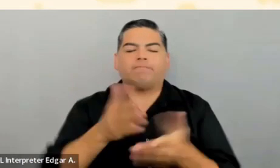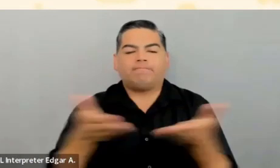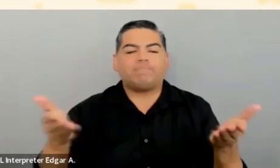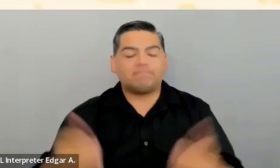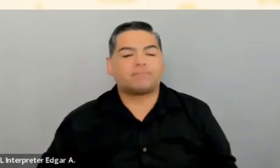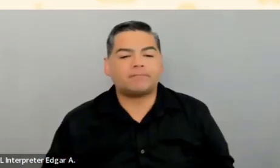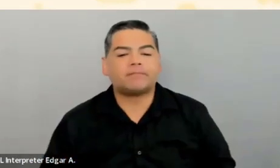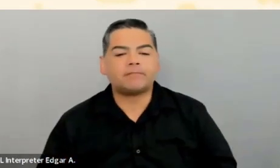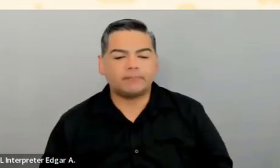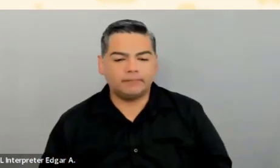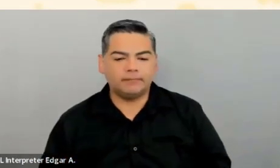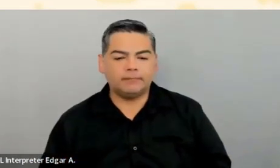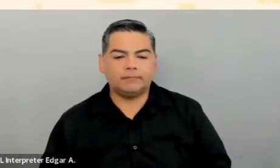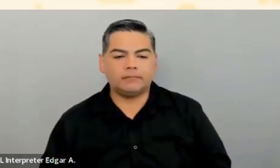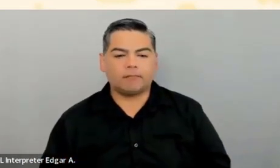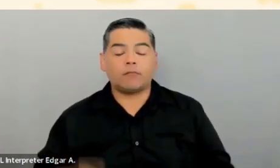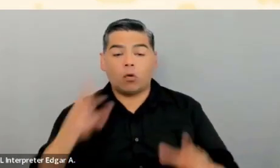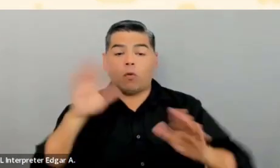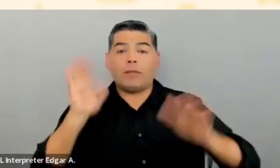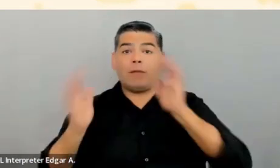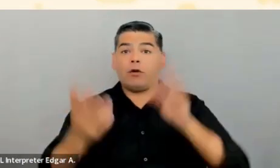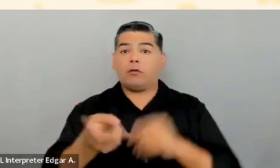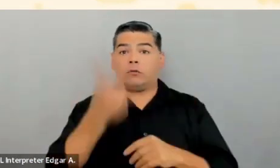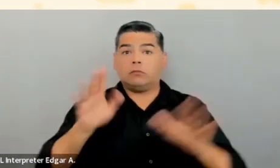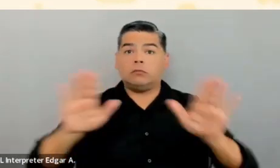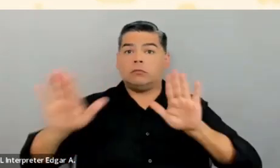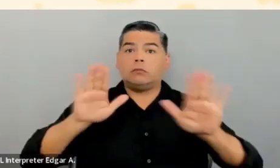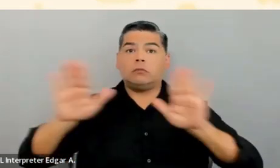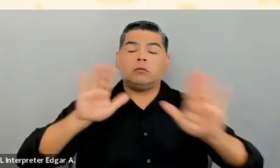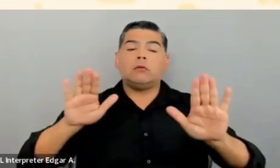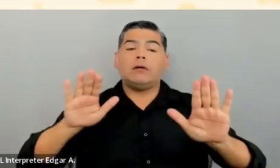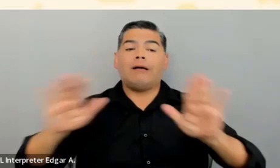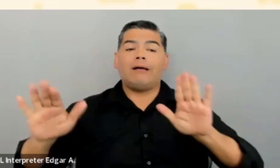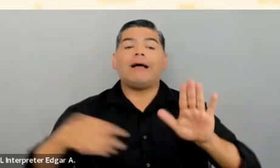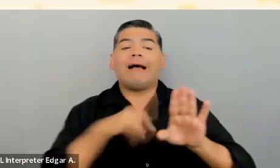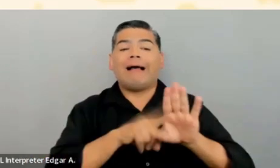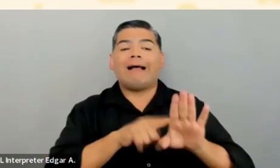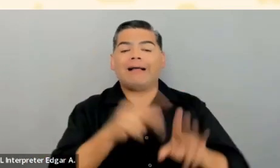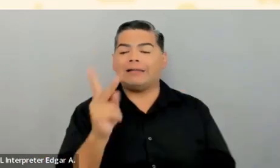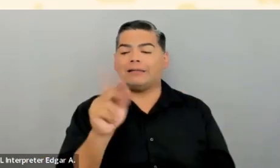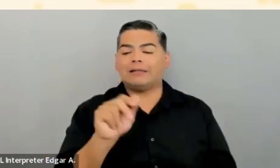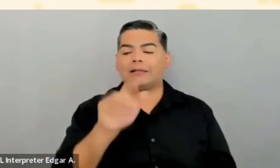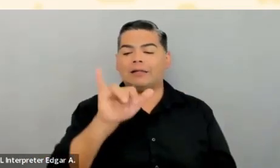We are going to be comparing two themes side by side. The first one is the Kaya theme, which is mine,